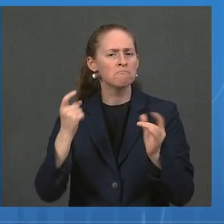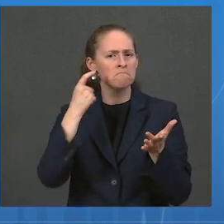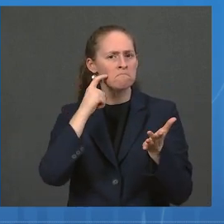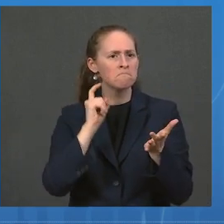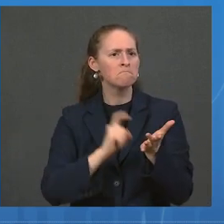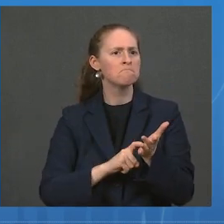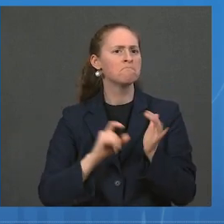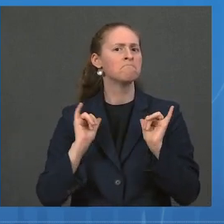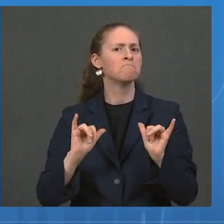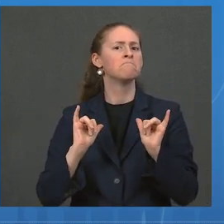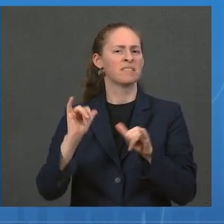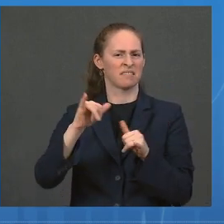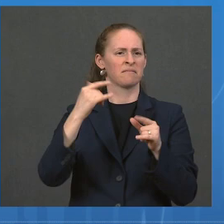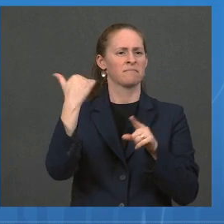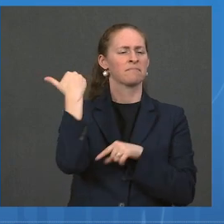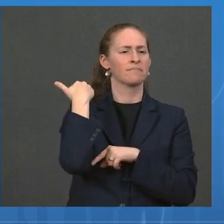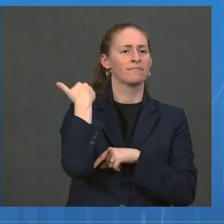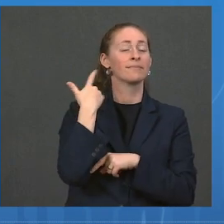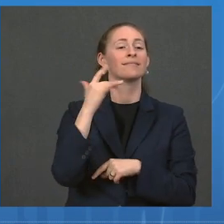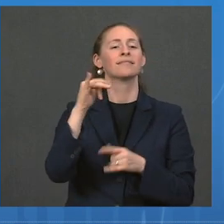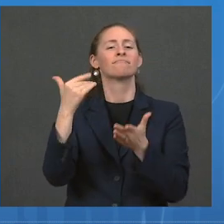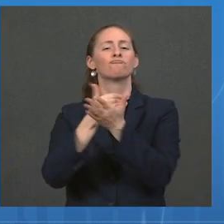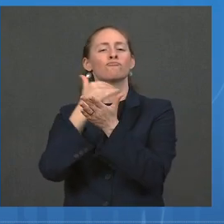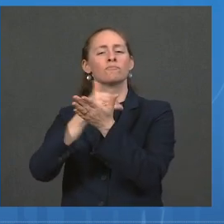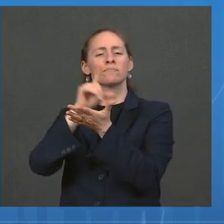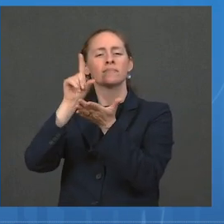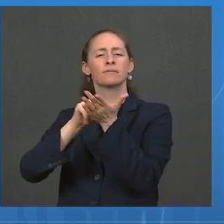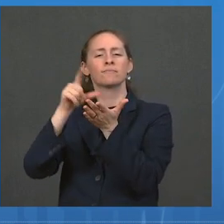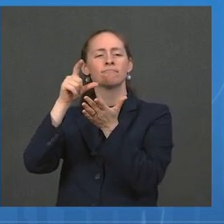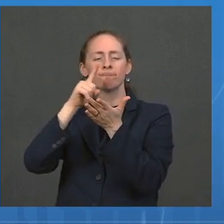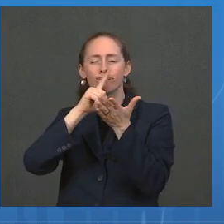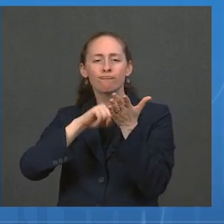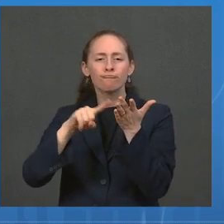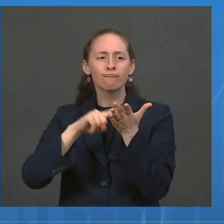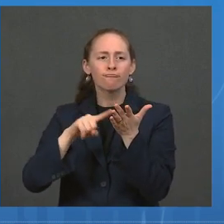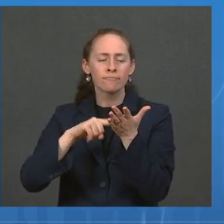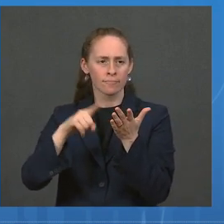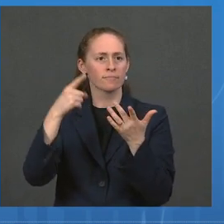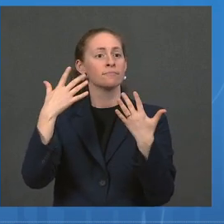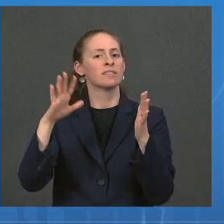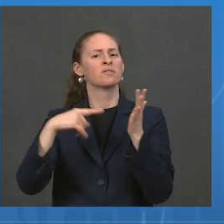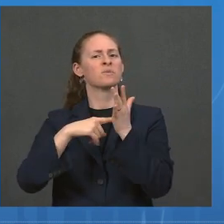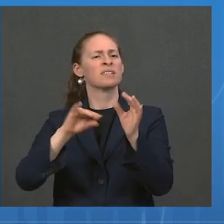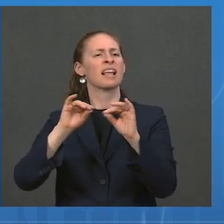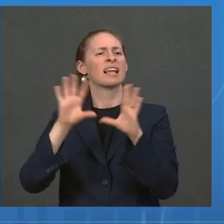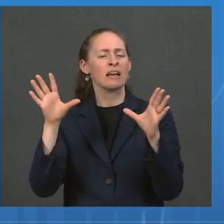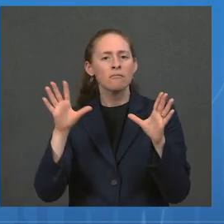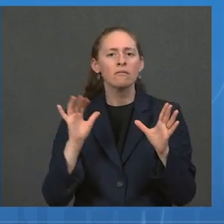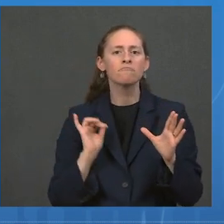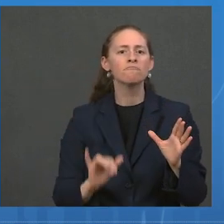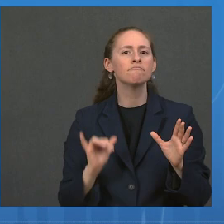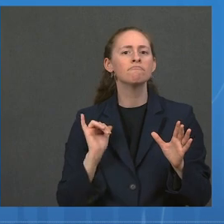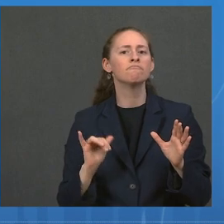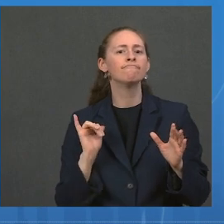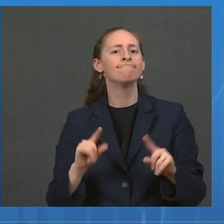A recent paper just came out that actually showed on the contrary. In the era of Delta,